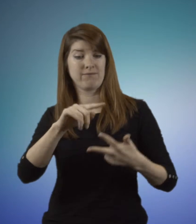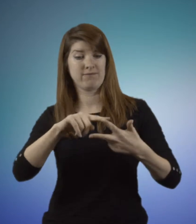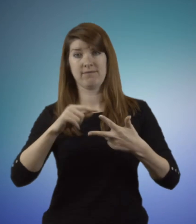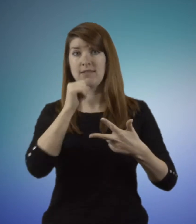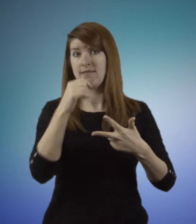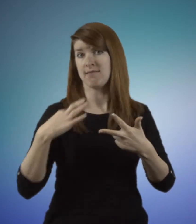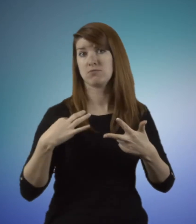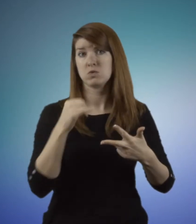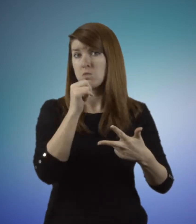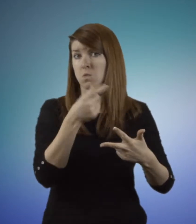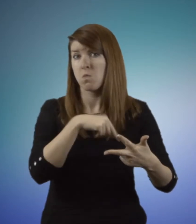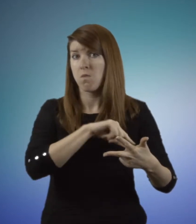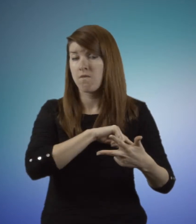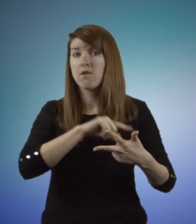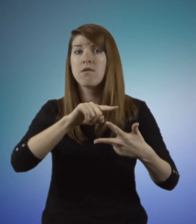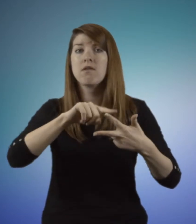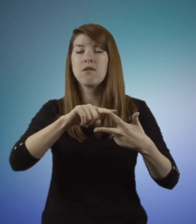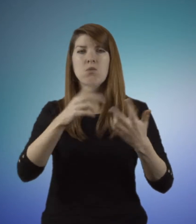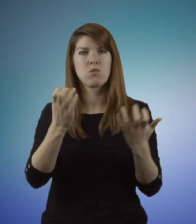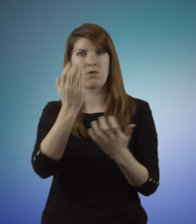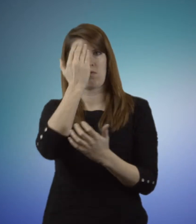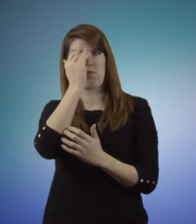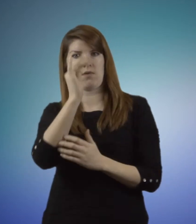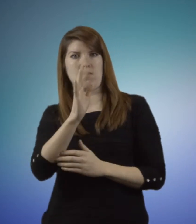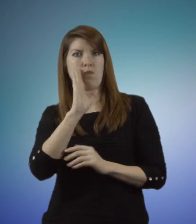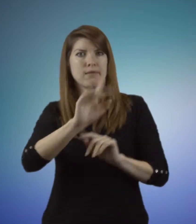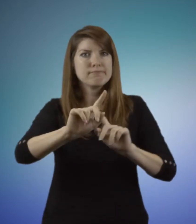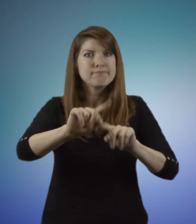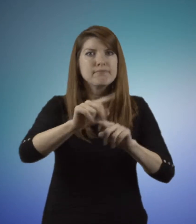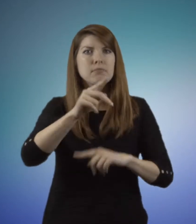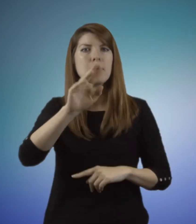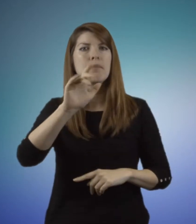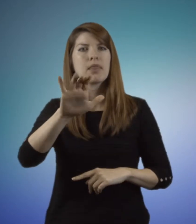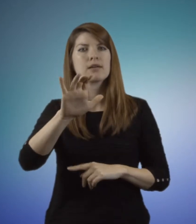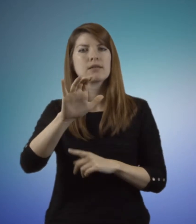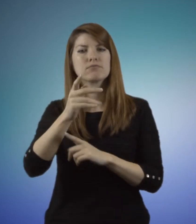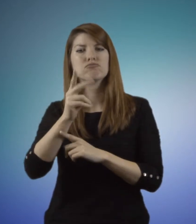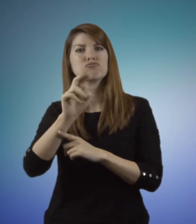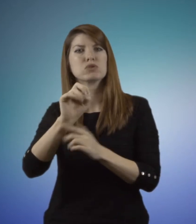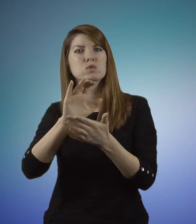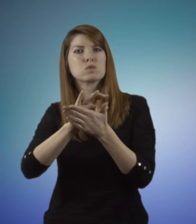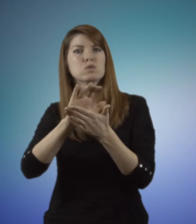we want to know if they're going to attend a public preschool program.